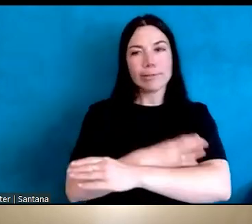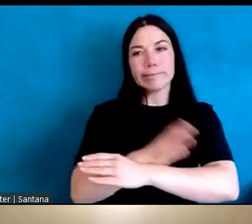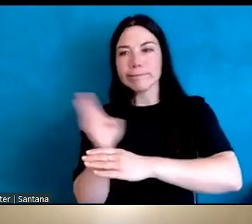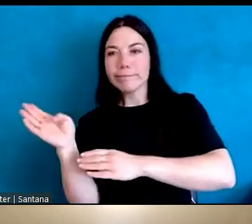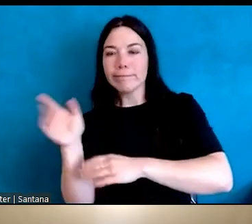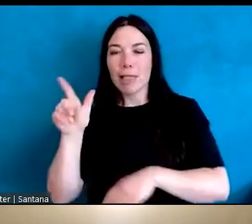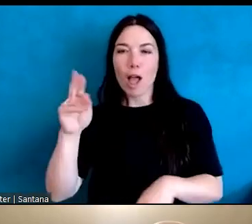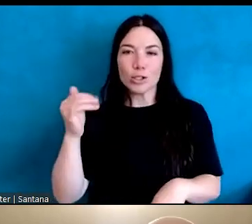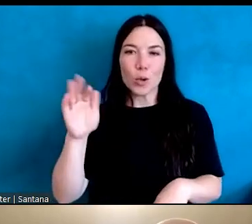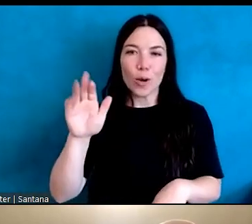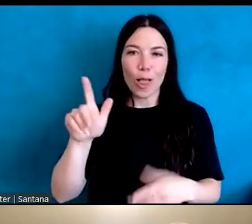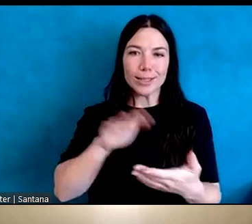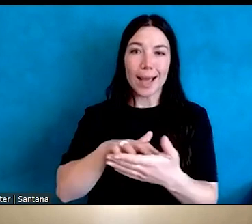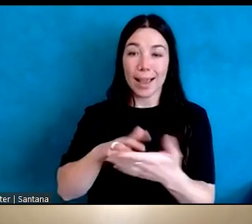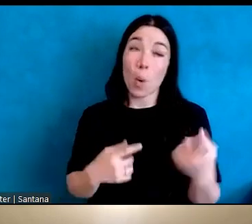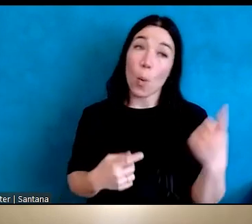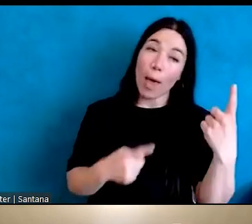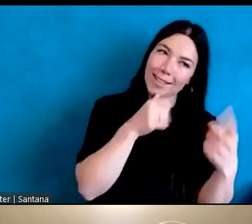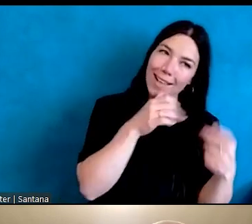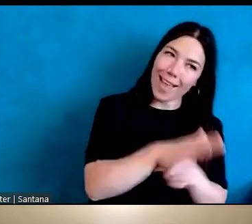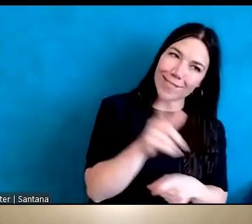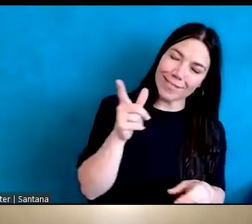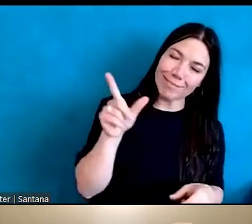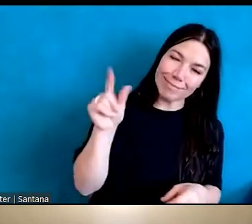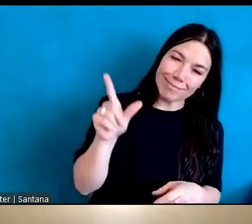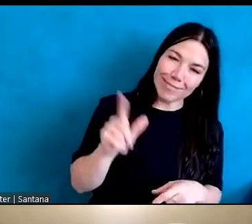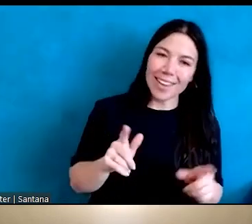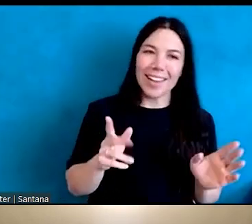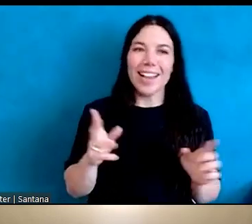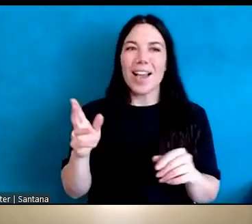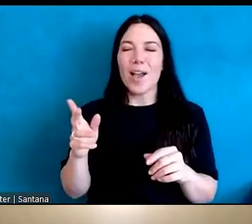although this is a smaller longitudinal study, only lasting about six months.